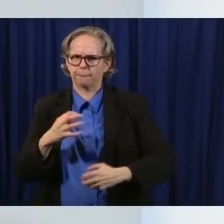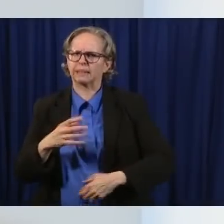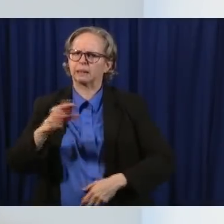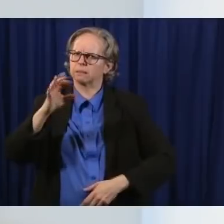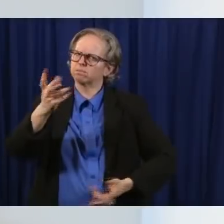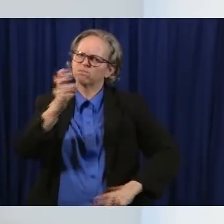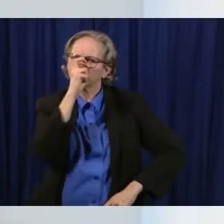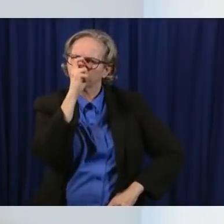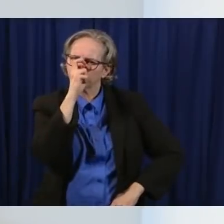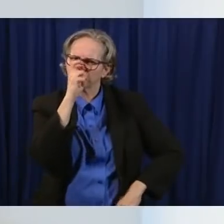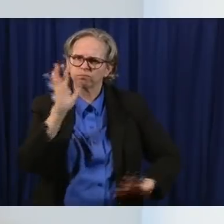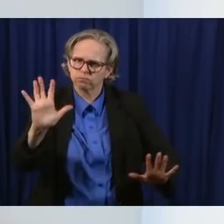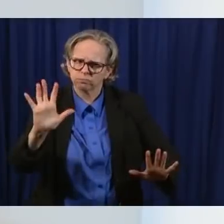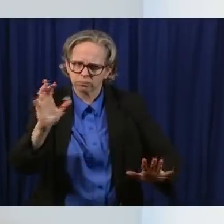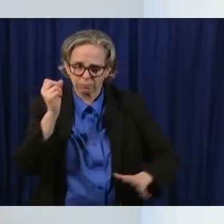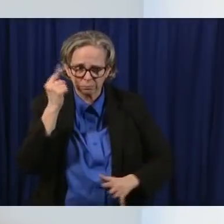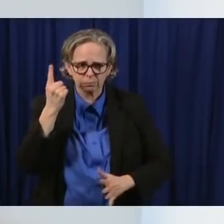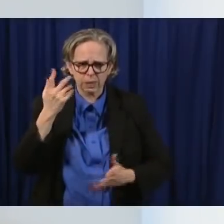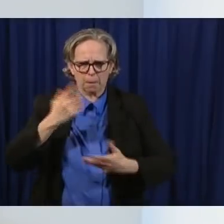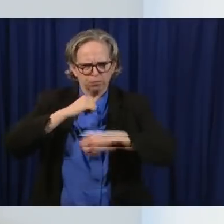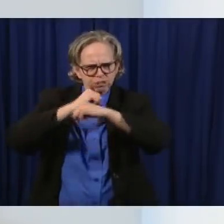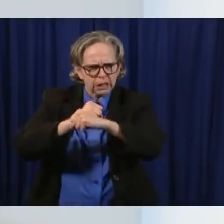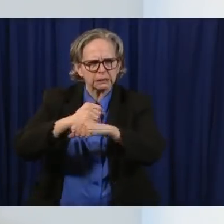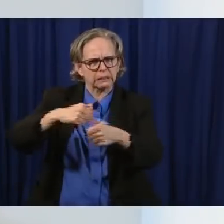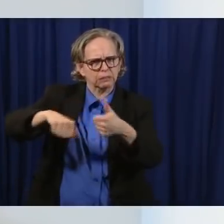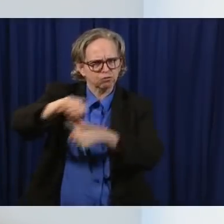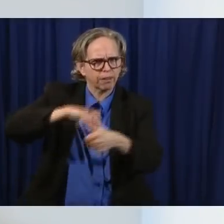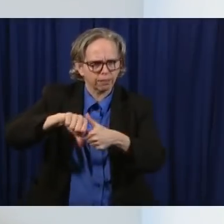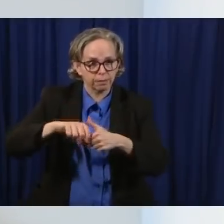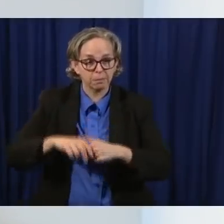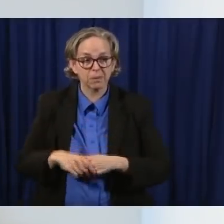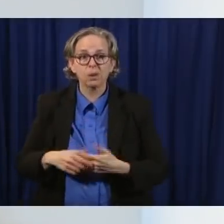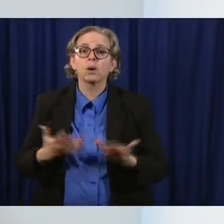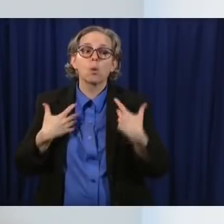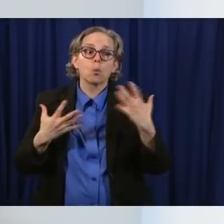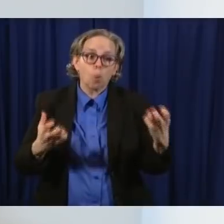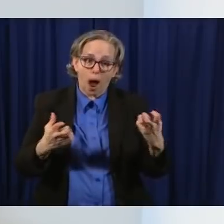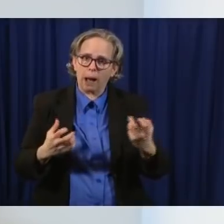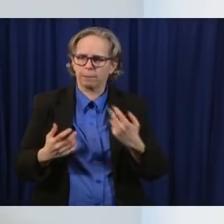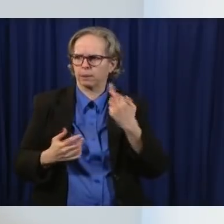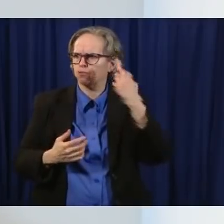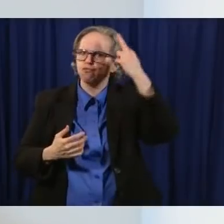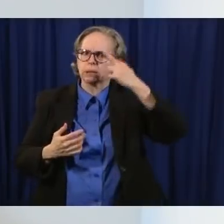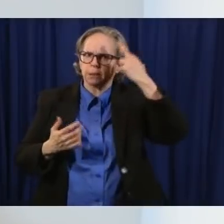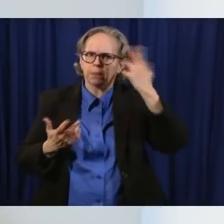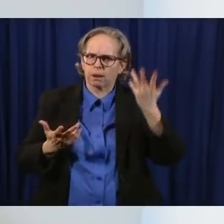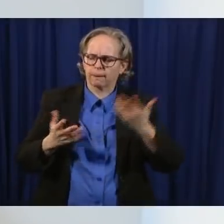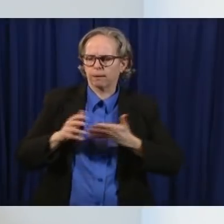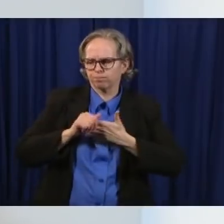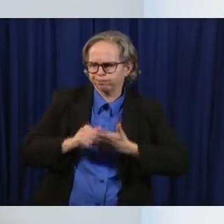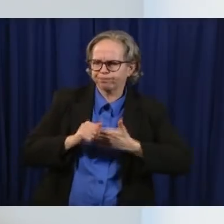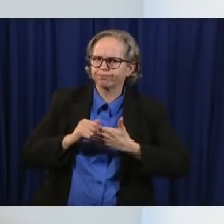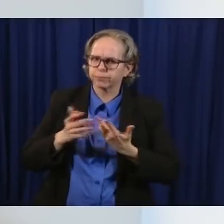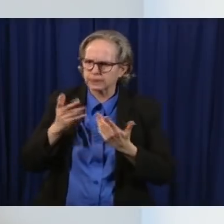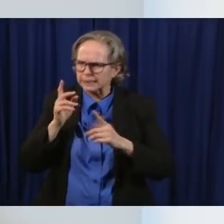LET ME BE CLEAR ABOUT THIS. WHAT OUR GOAL HAS ALWAYS BEEN IS TO BE FIRM AND THAT WE KNOW WE HAVE PROTECTED EACH OTHER